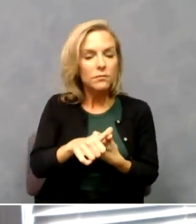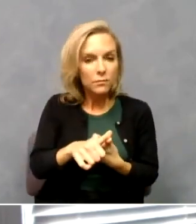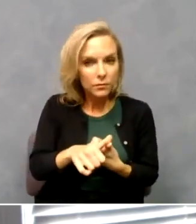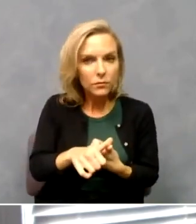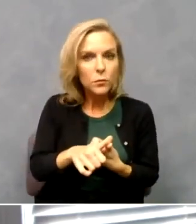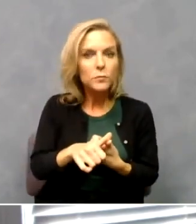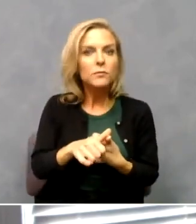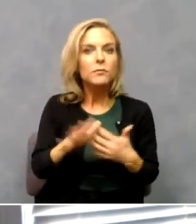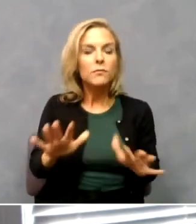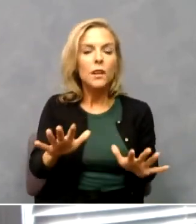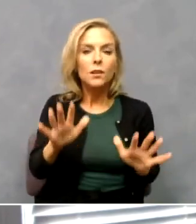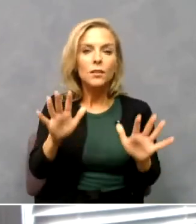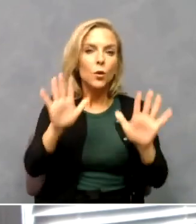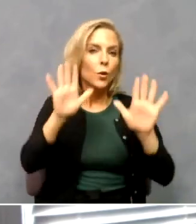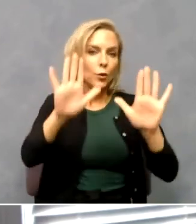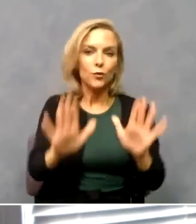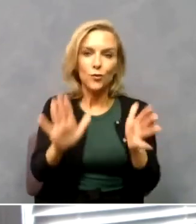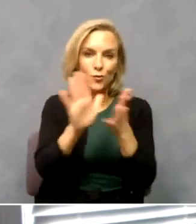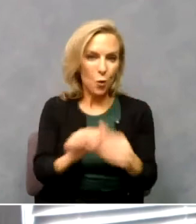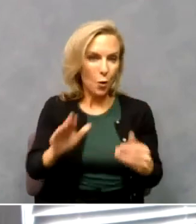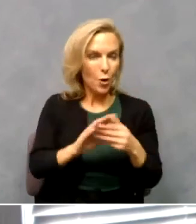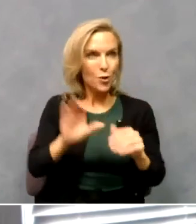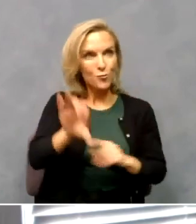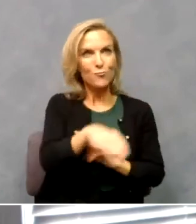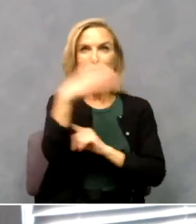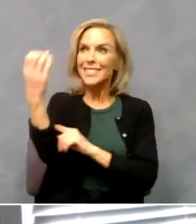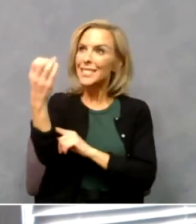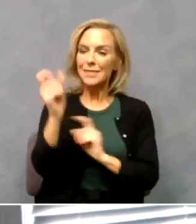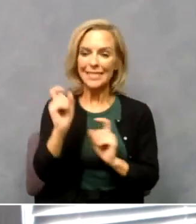about getting this Christmas gift under the Christmas tree. With these two